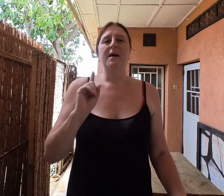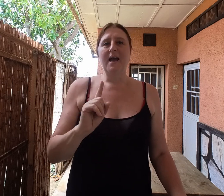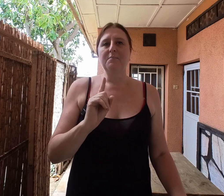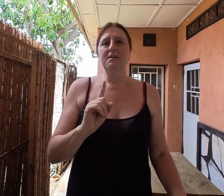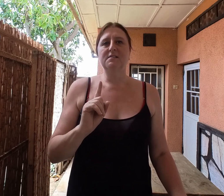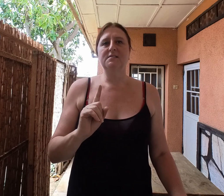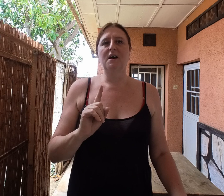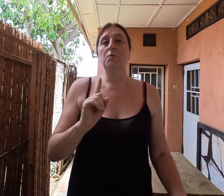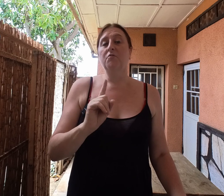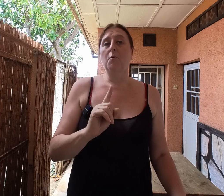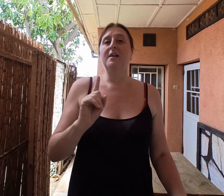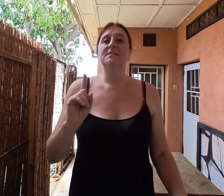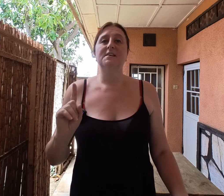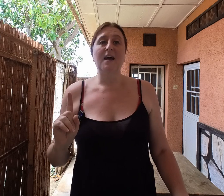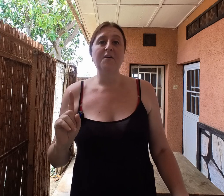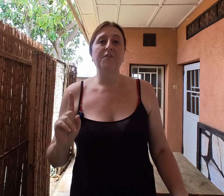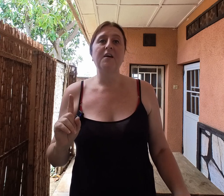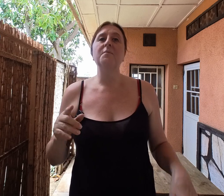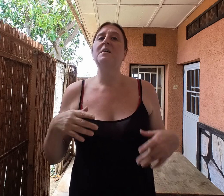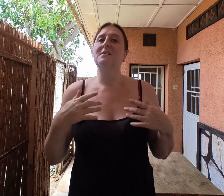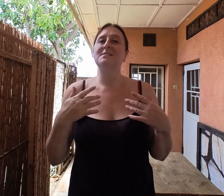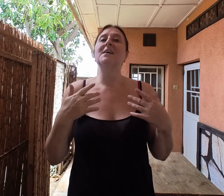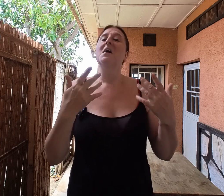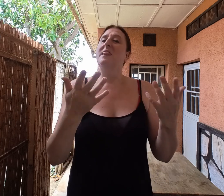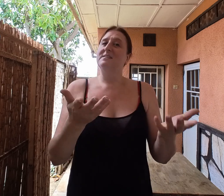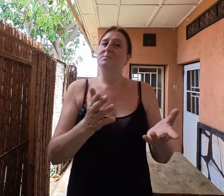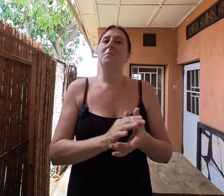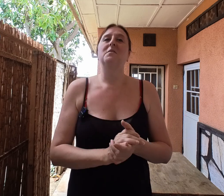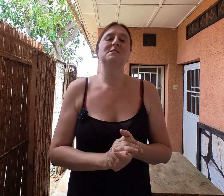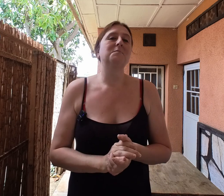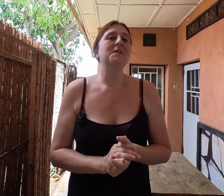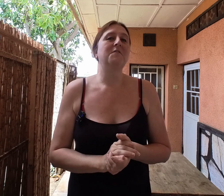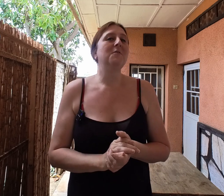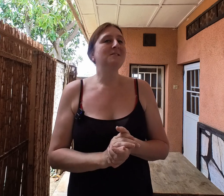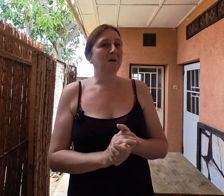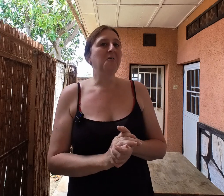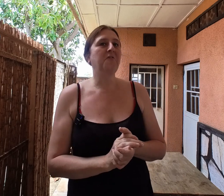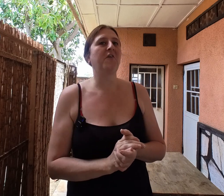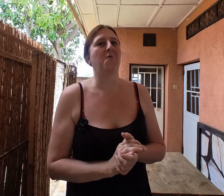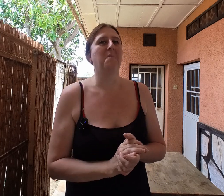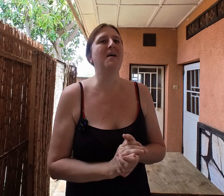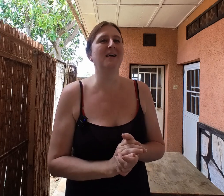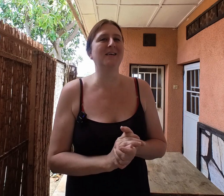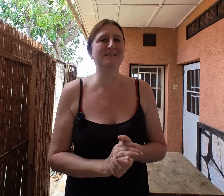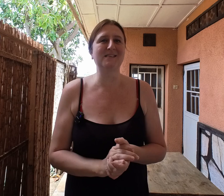but I am going to start with Rwanda and Africa, because that's where most of my viewers are from.